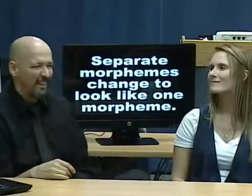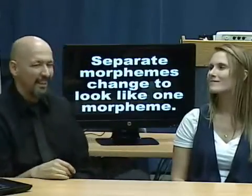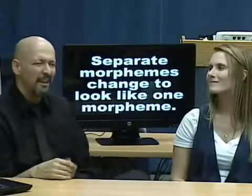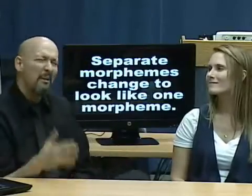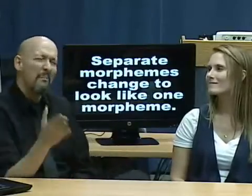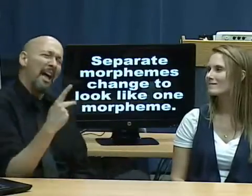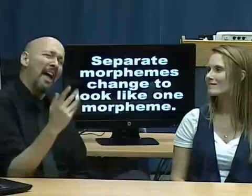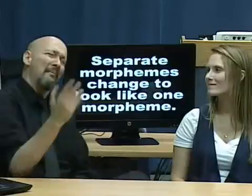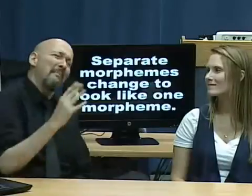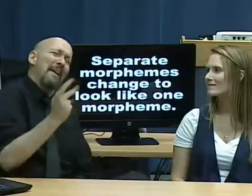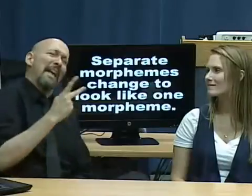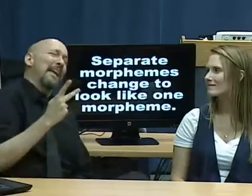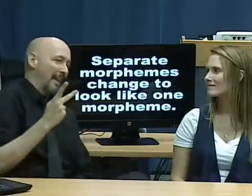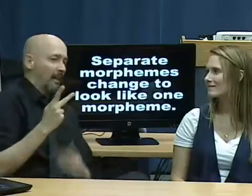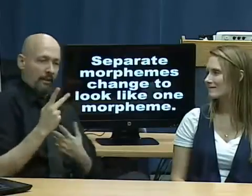"Come #BACK. Come #BACK."